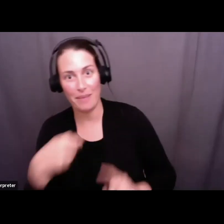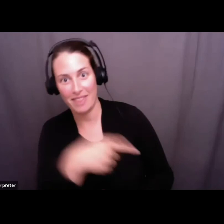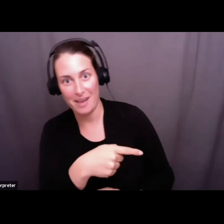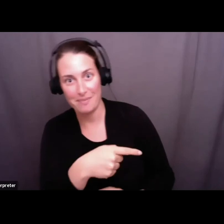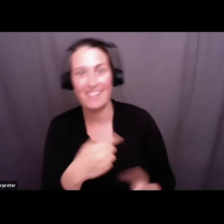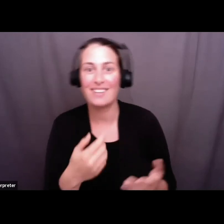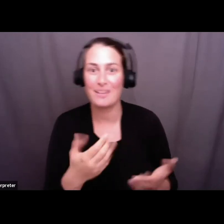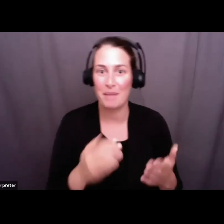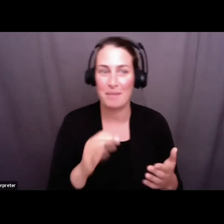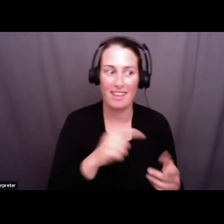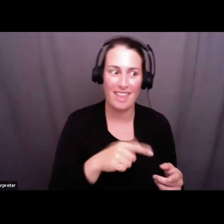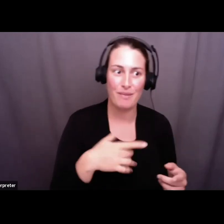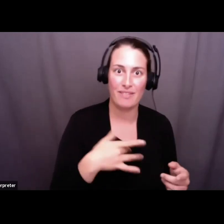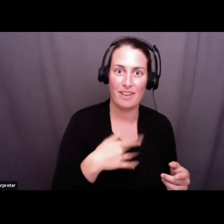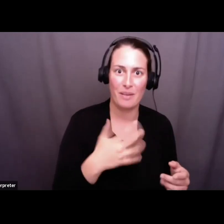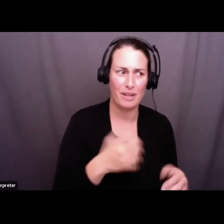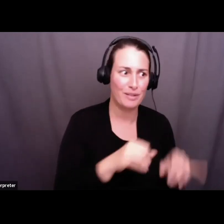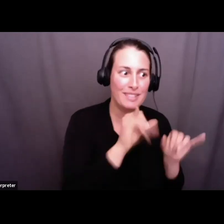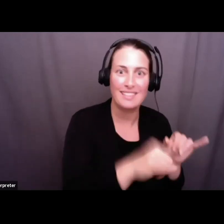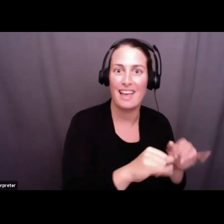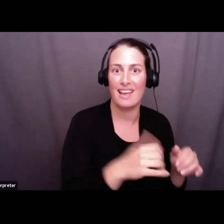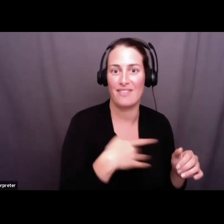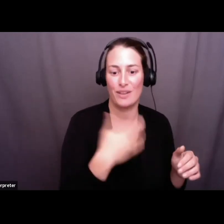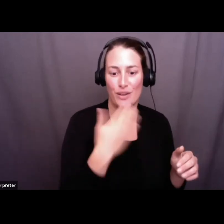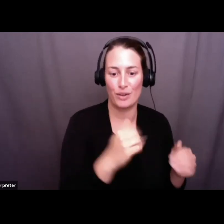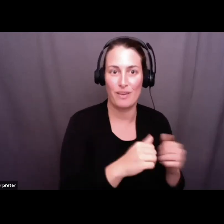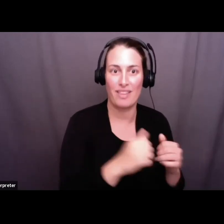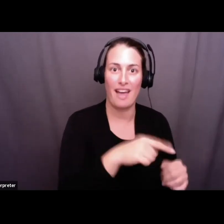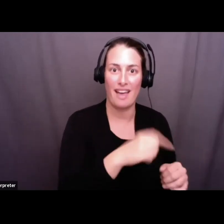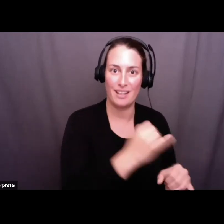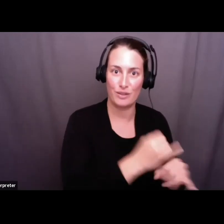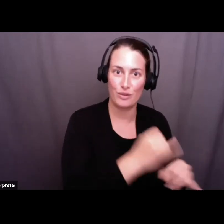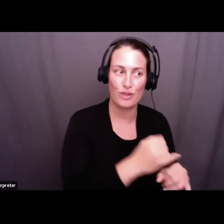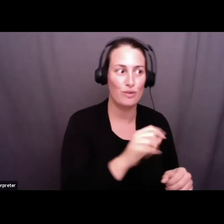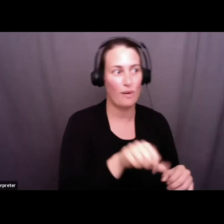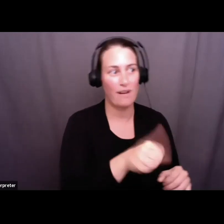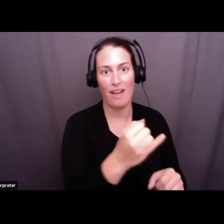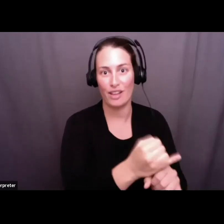that, and that could counter efforts from other institutions that they have already